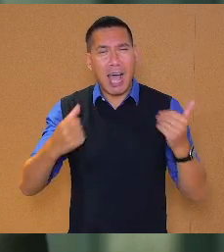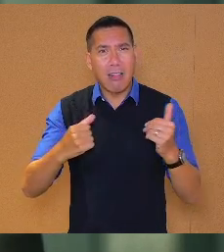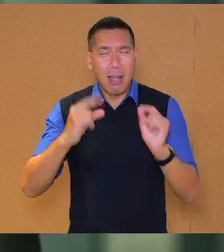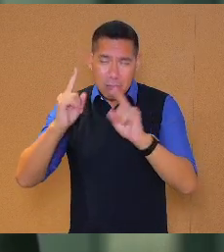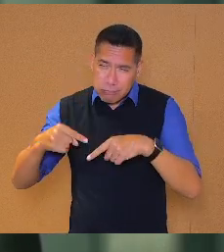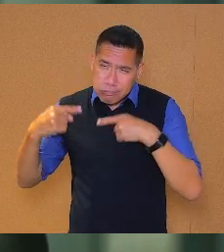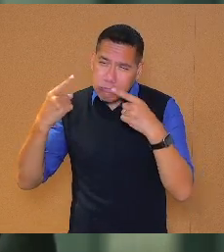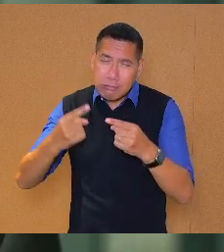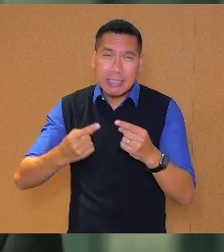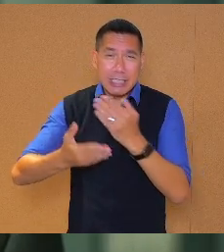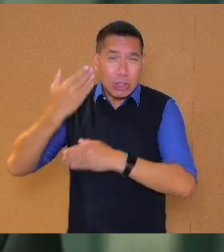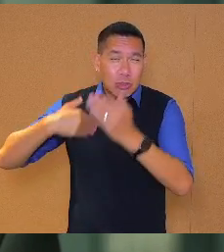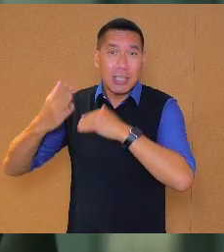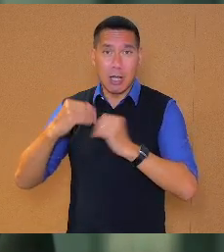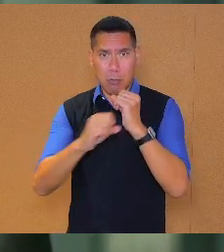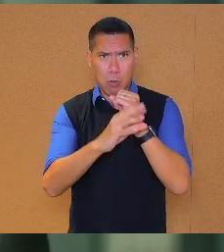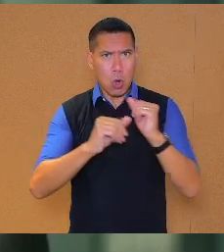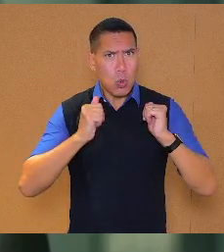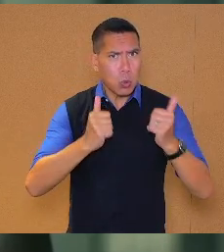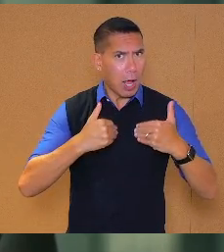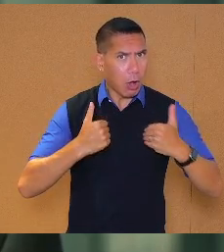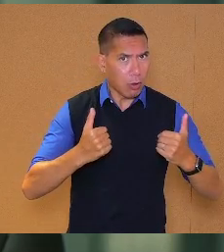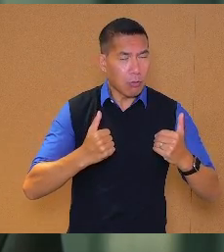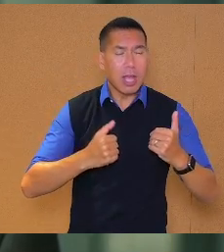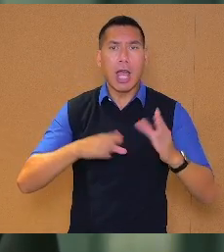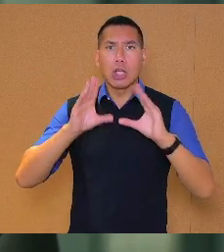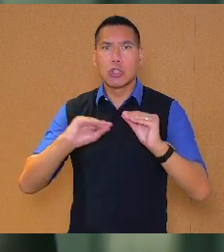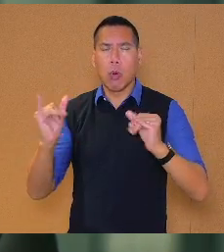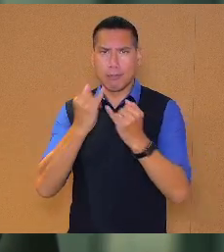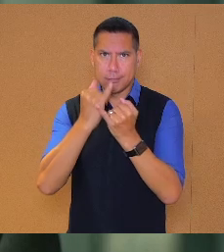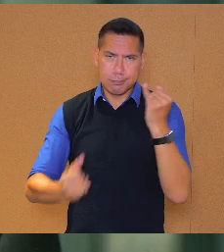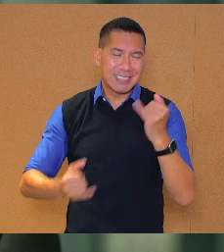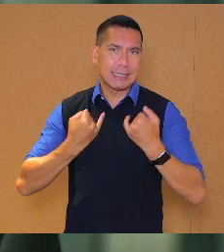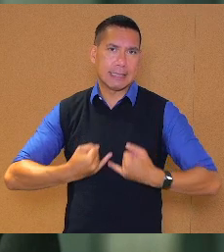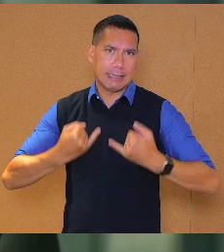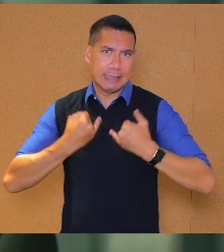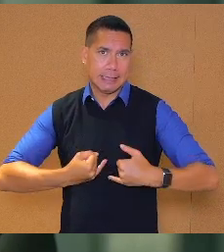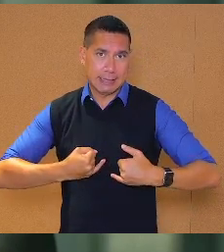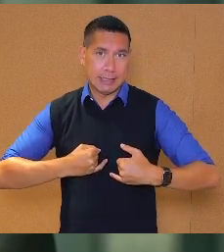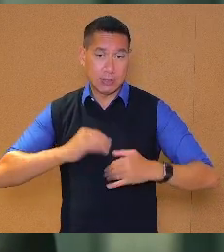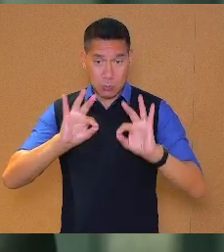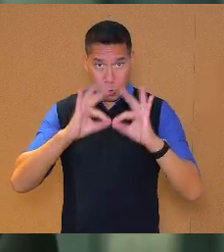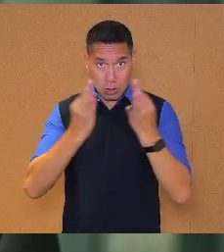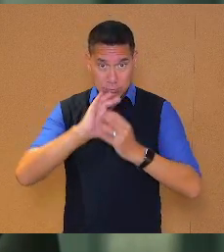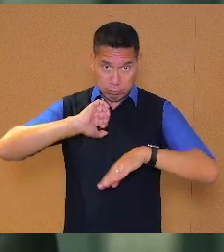to promote good health and prevent chronic diseases. The foundation has continued to build on their early